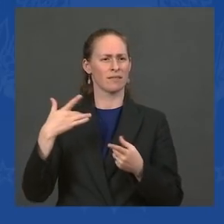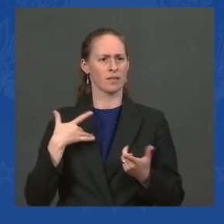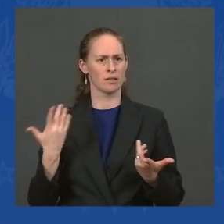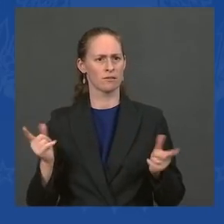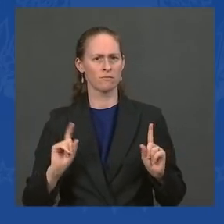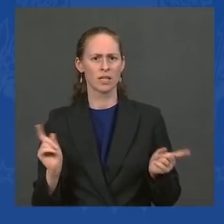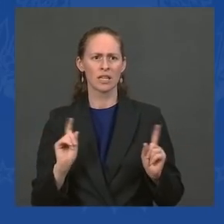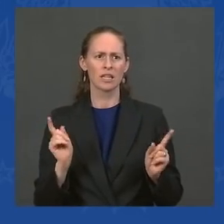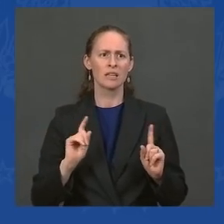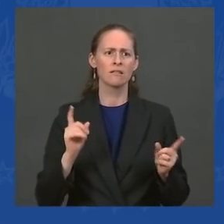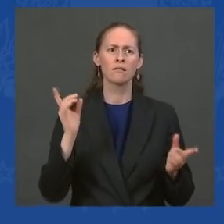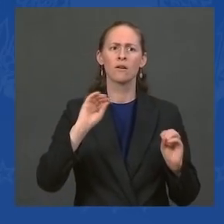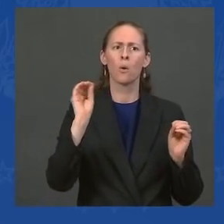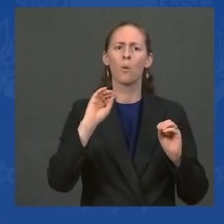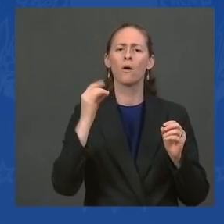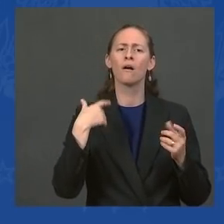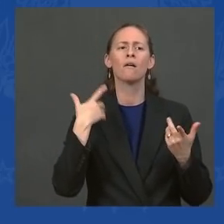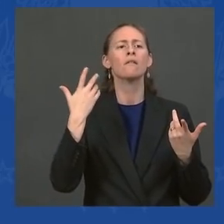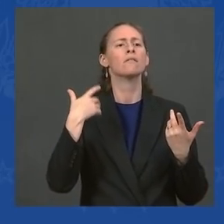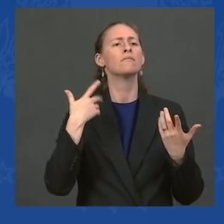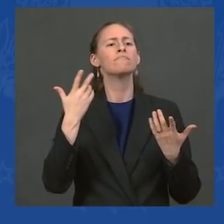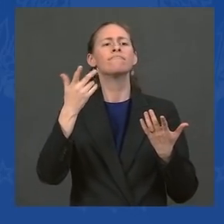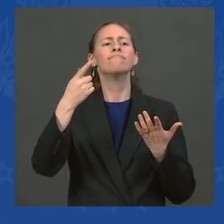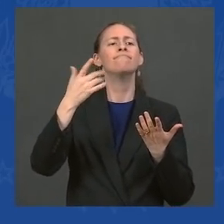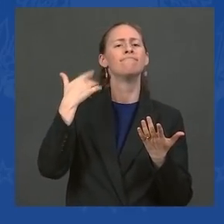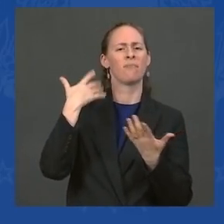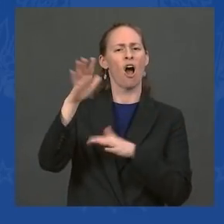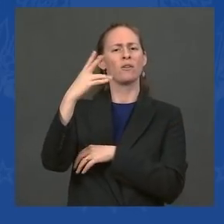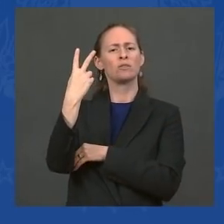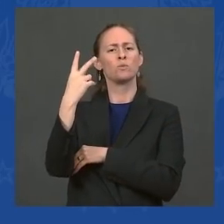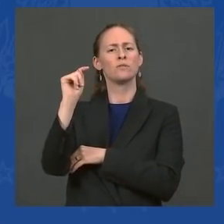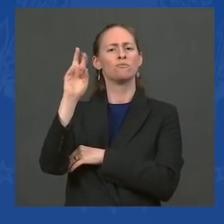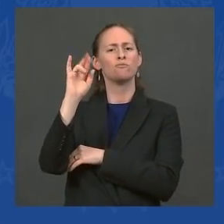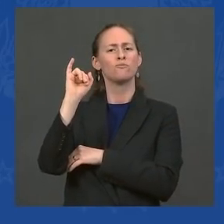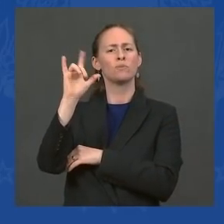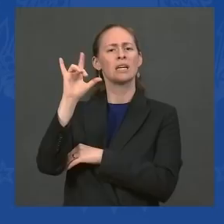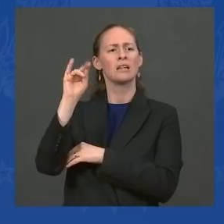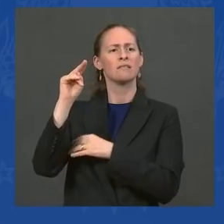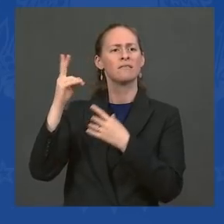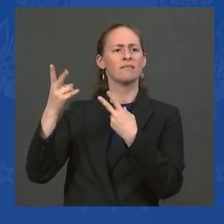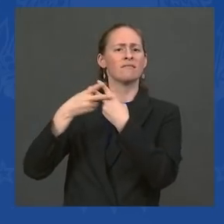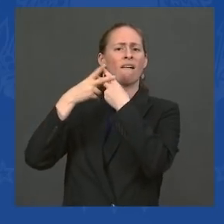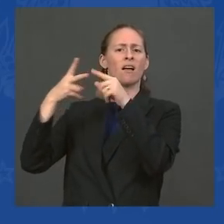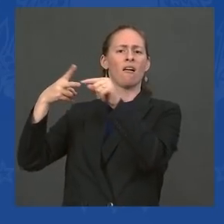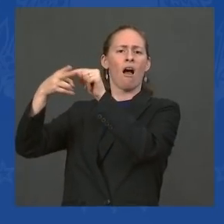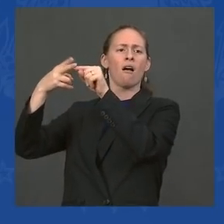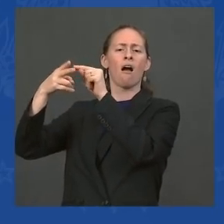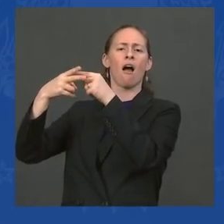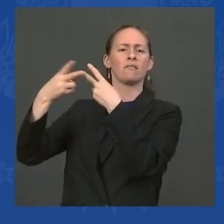Look, I -- I don't think you shouldn't be able to make a million or a billion dollars. I'm a capitalist. But guess what?